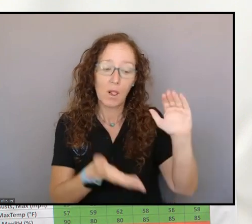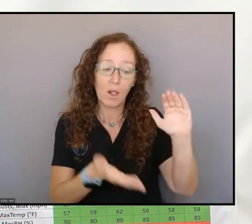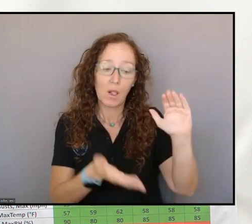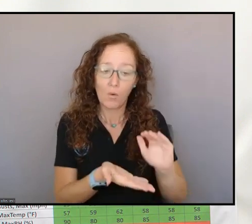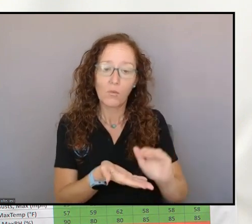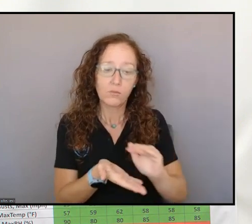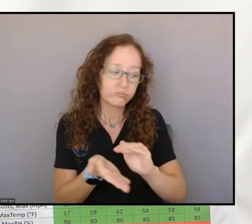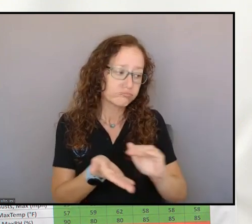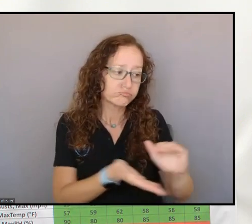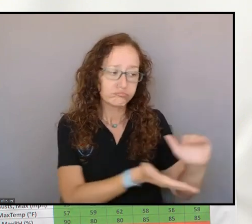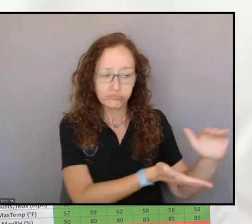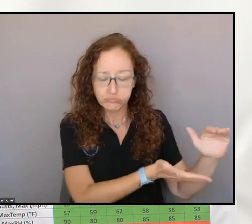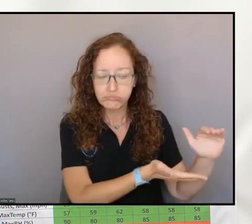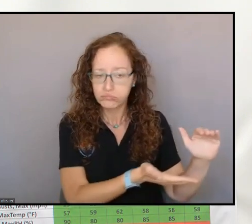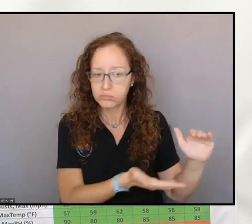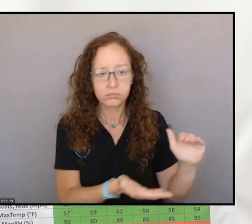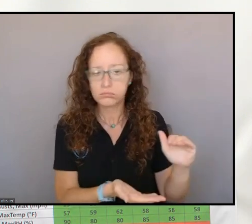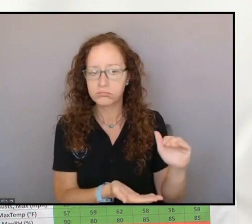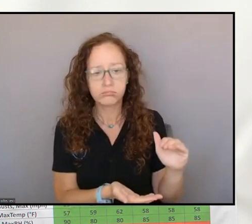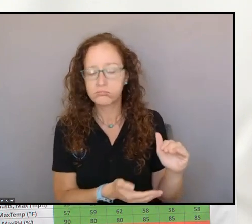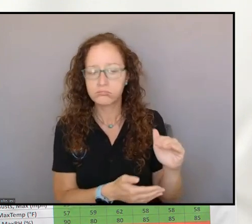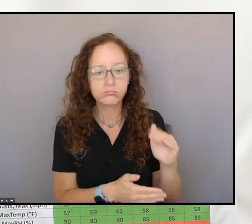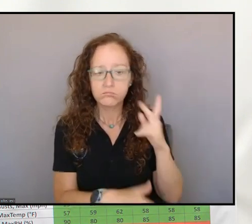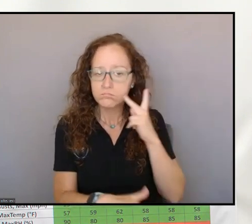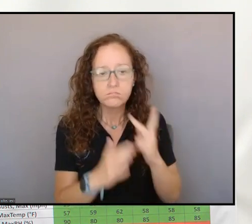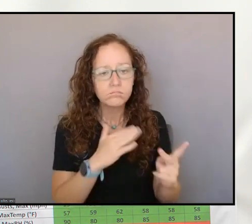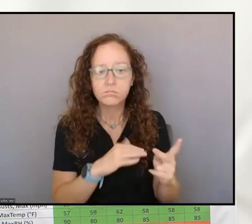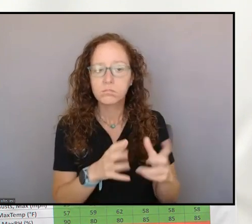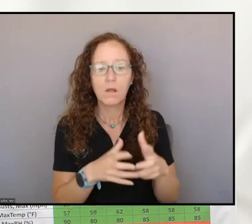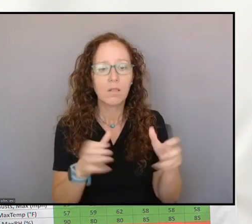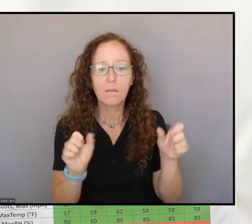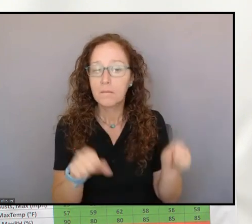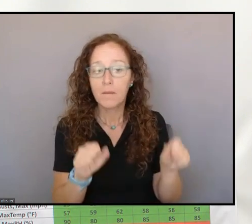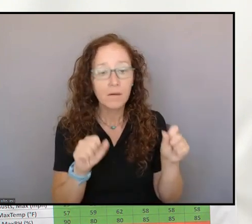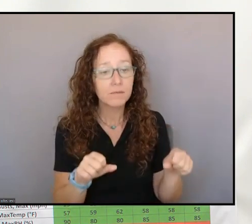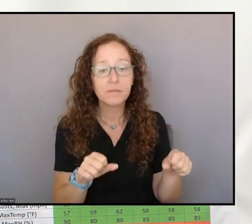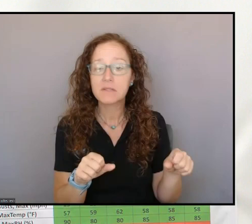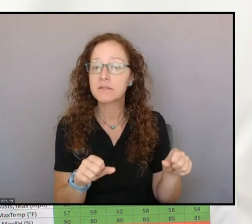really don't see much potential until maybe about 5 days